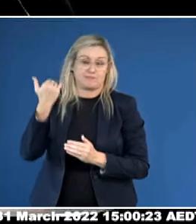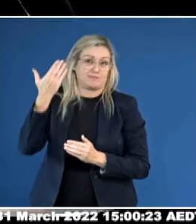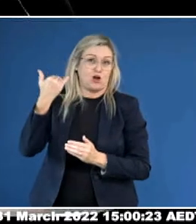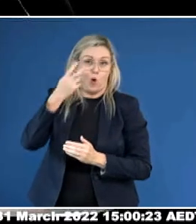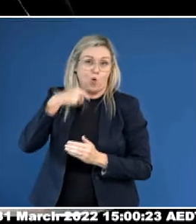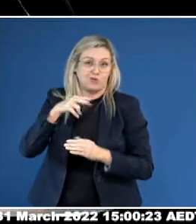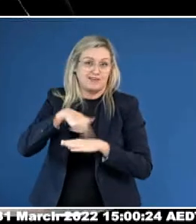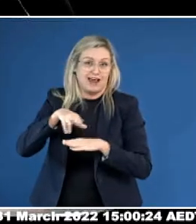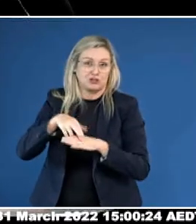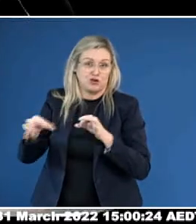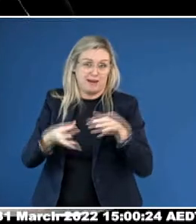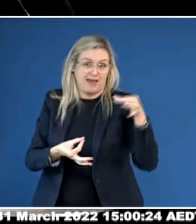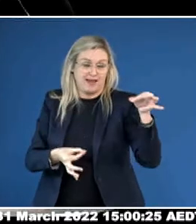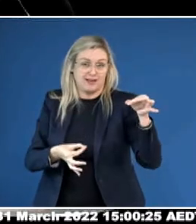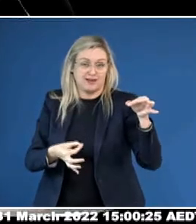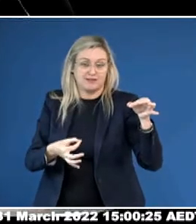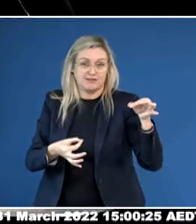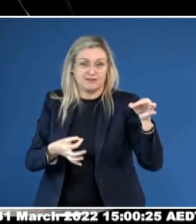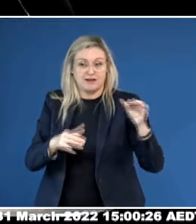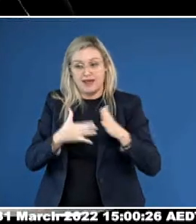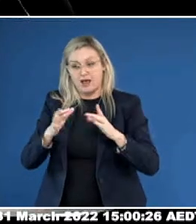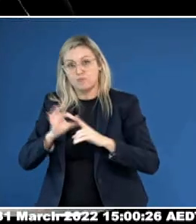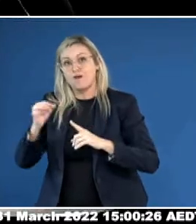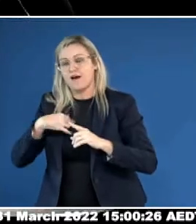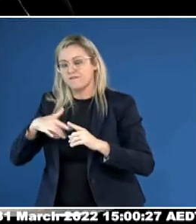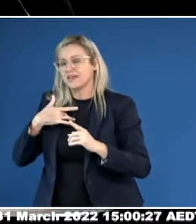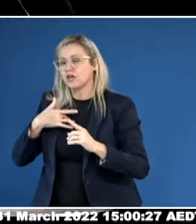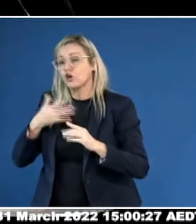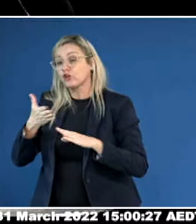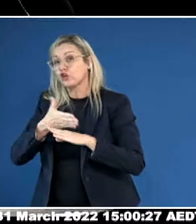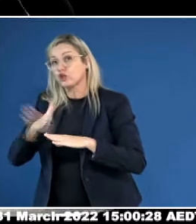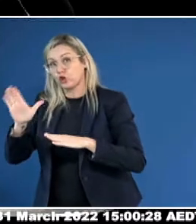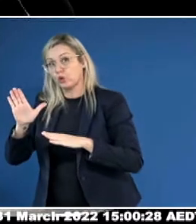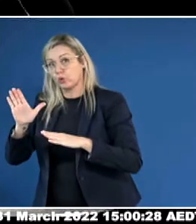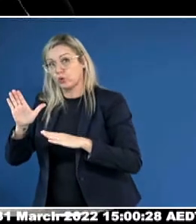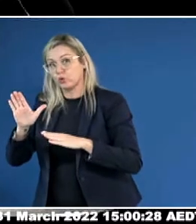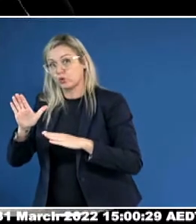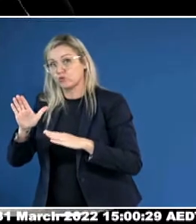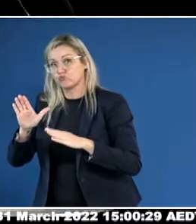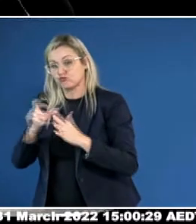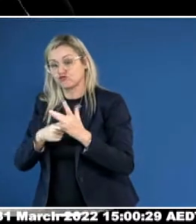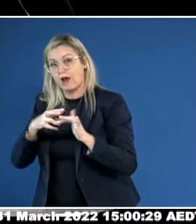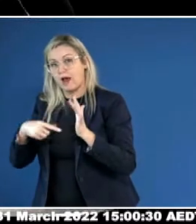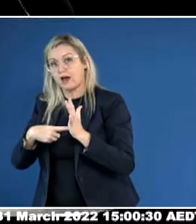we have worked very, very hard on the new draft of the national plan to reduce violence against women and children.